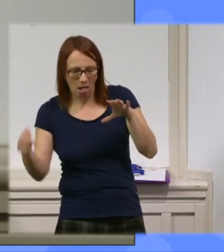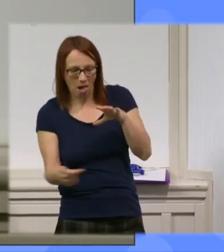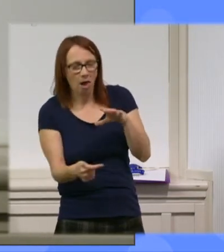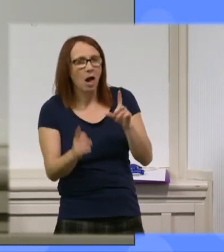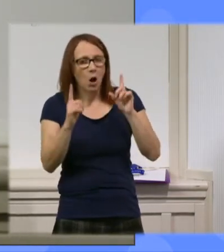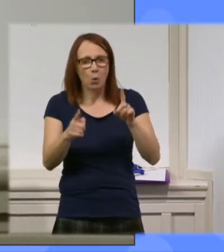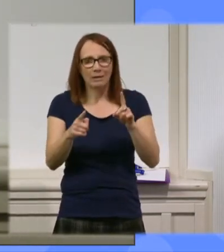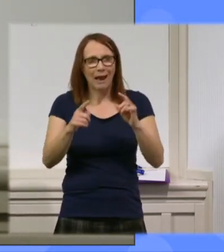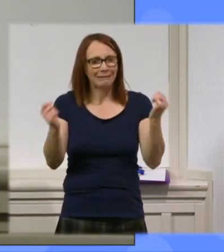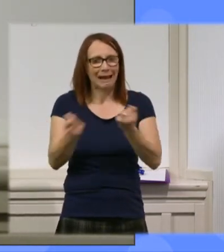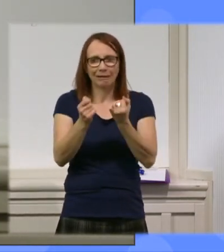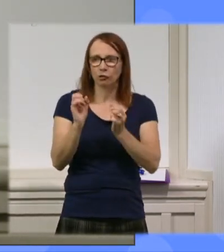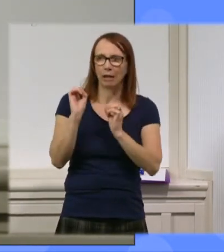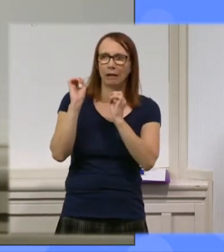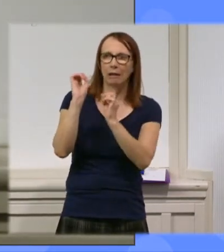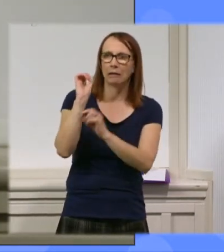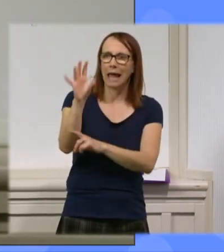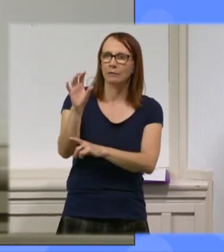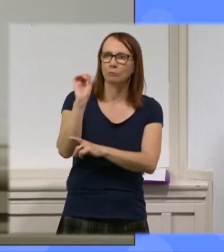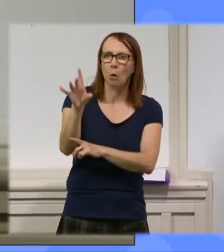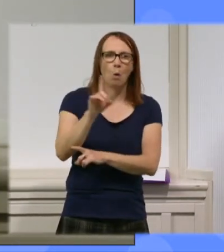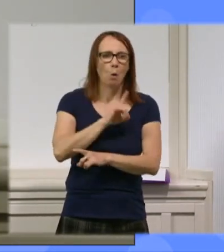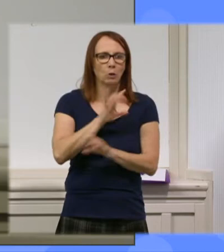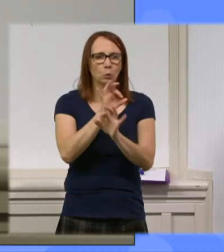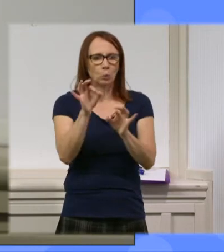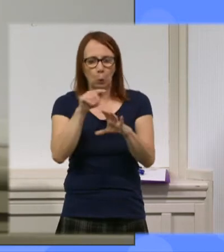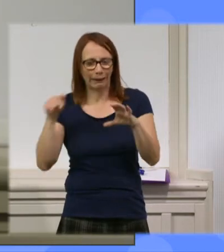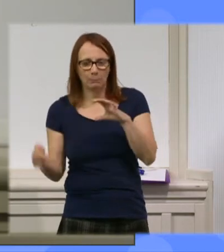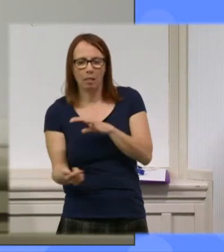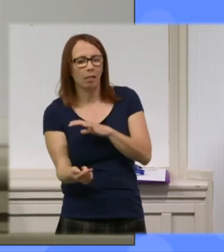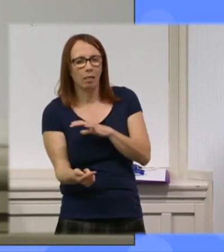power to install our own subsea cables and the government in Westminster has is